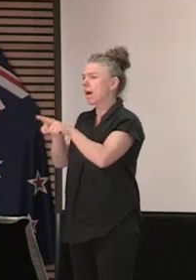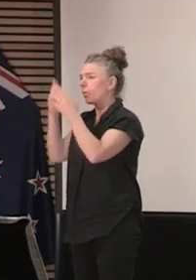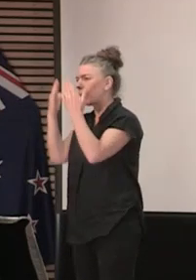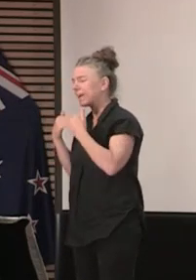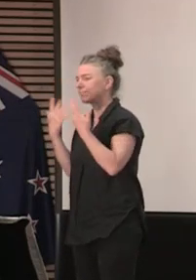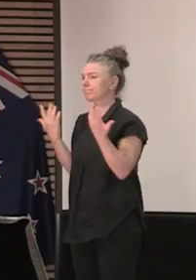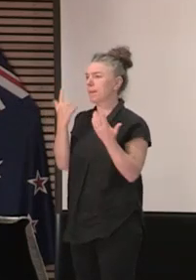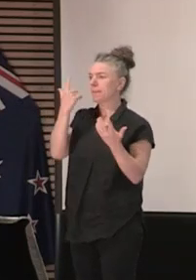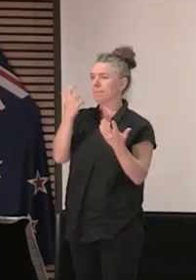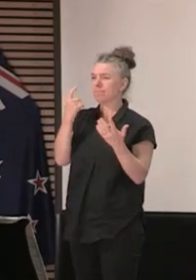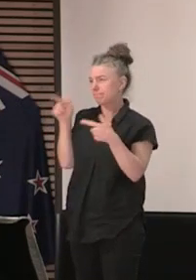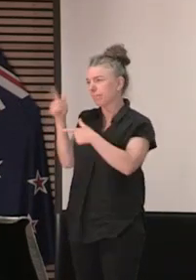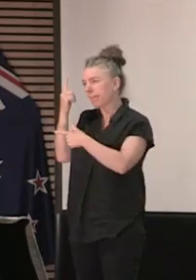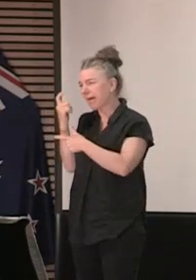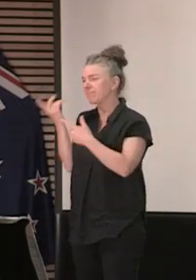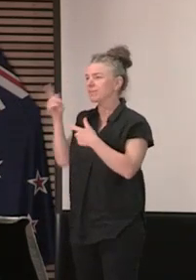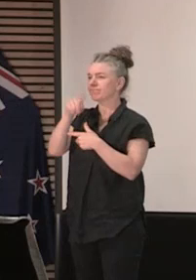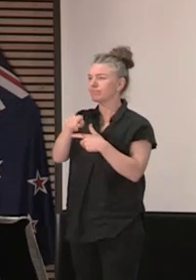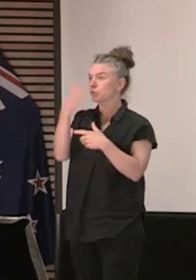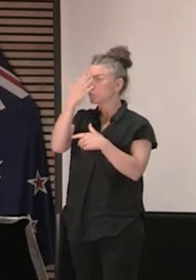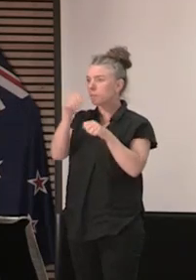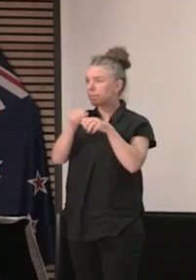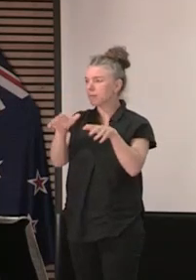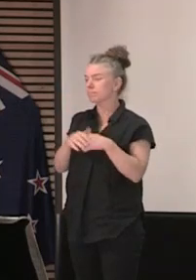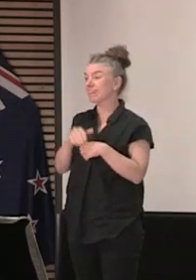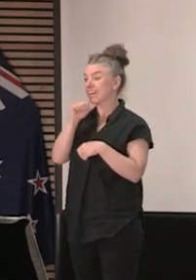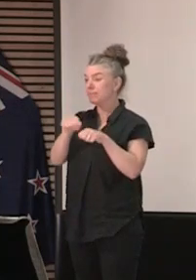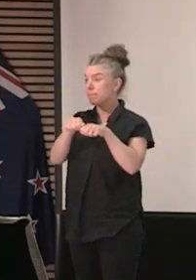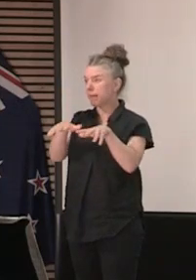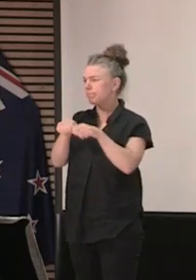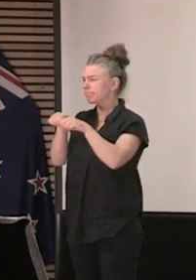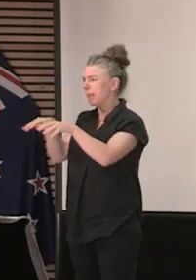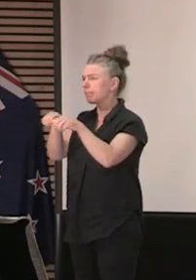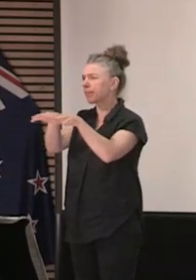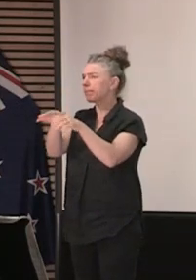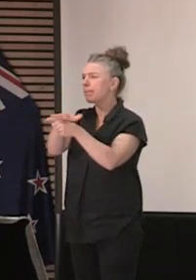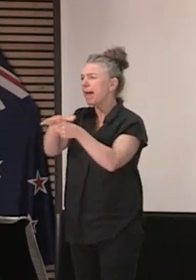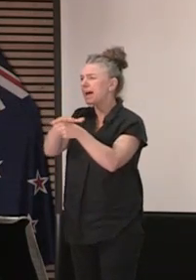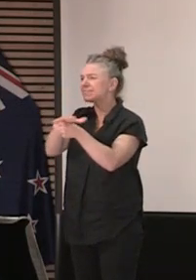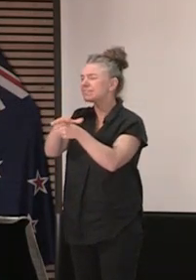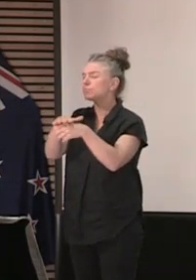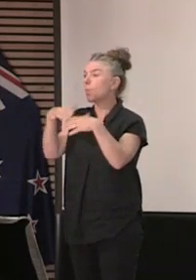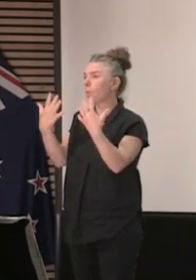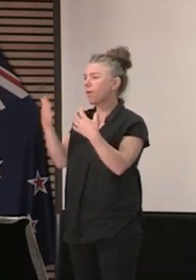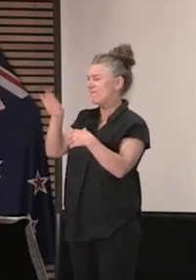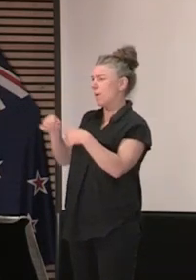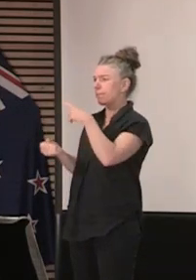take a particular interest. . there, because when we have a. cluster, either in a place, . . geographical place or at an.